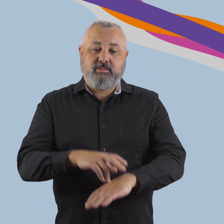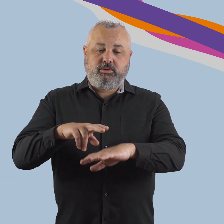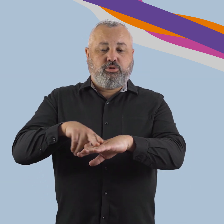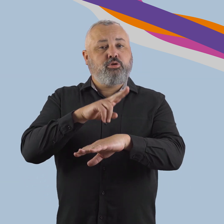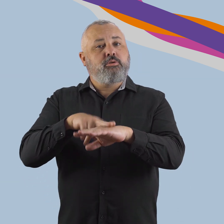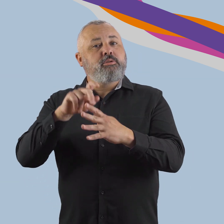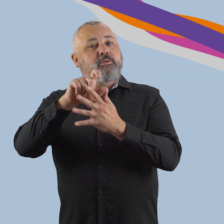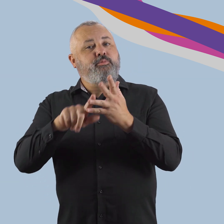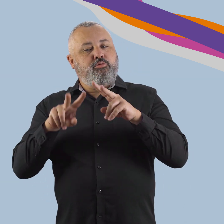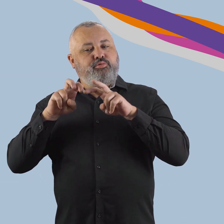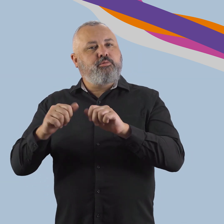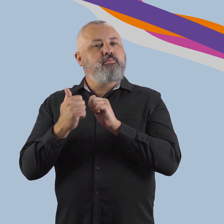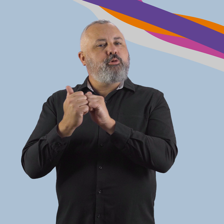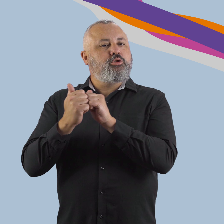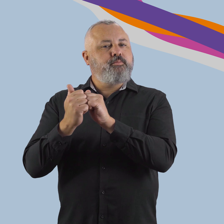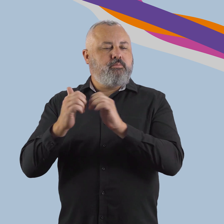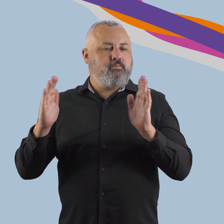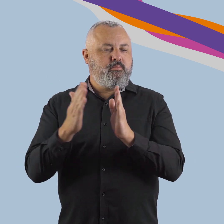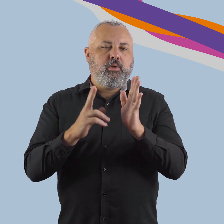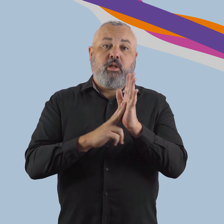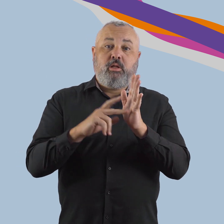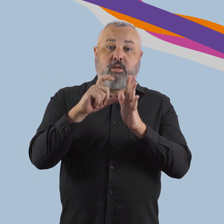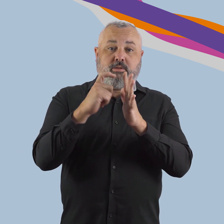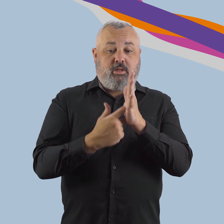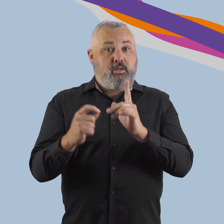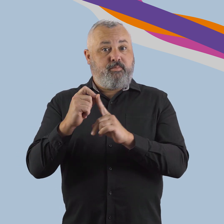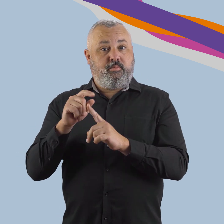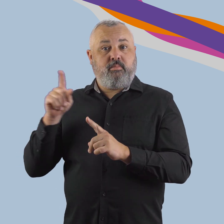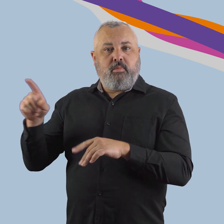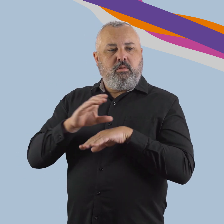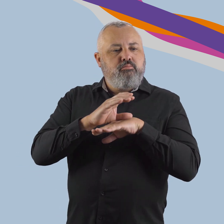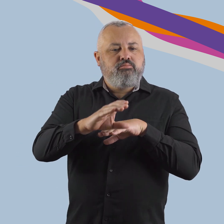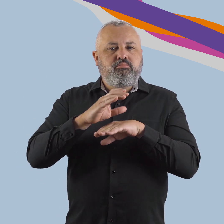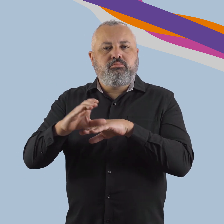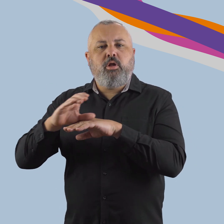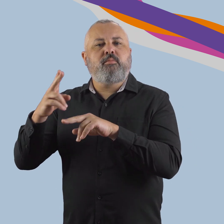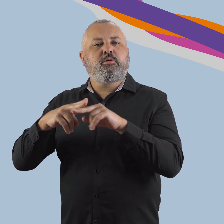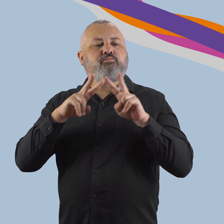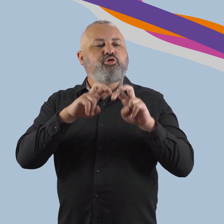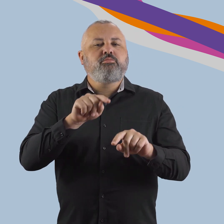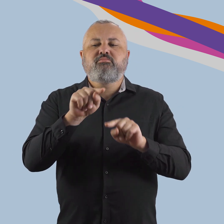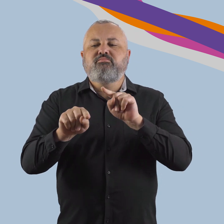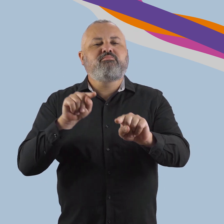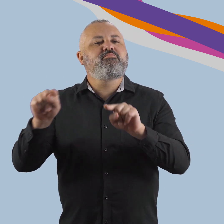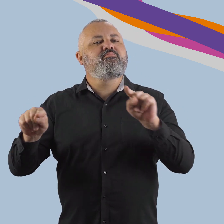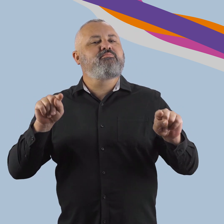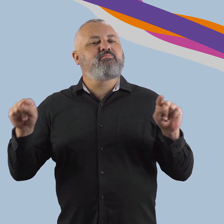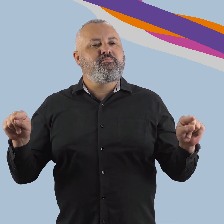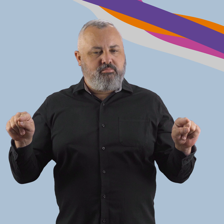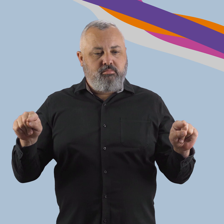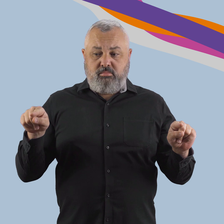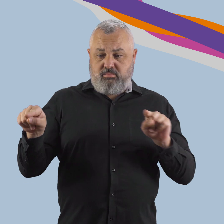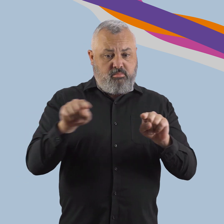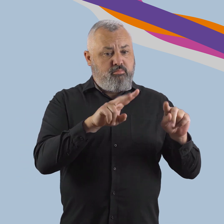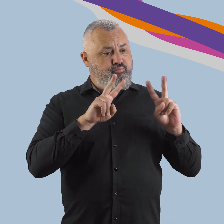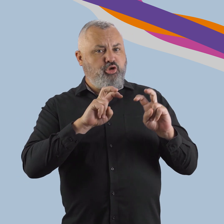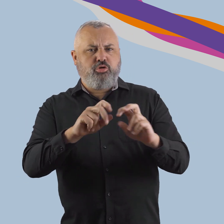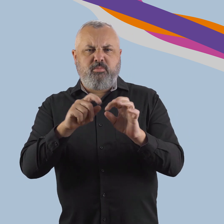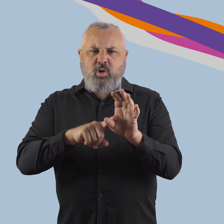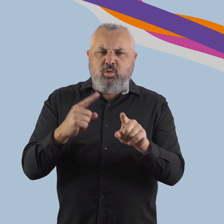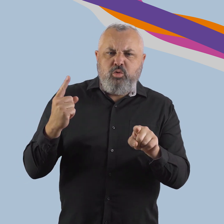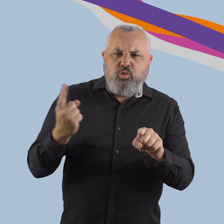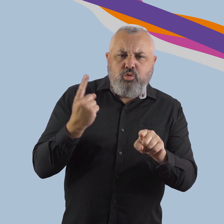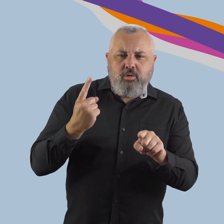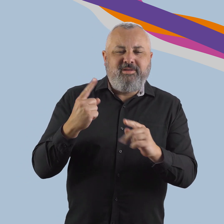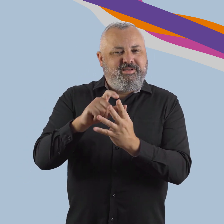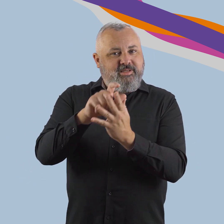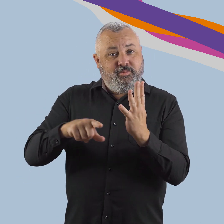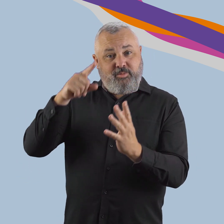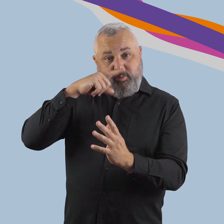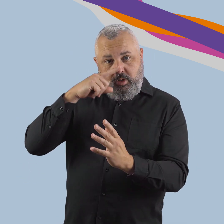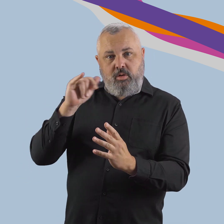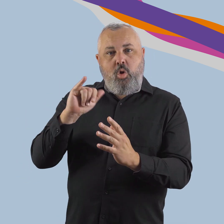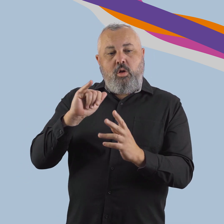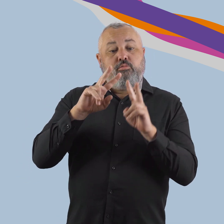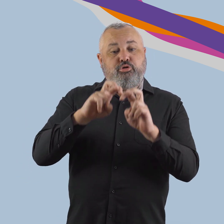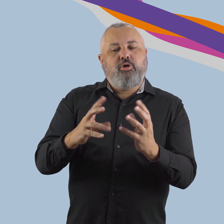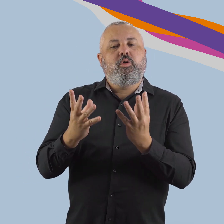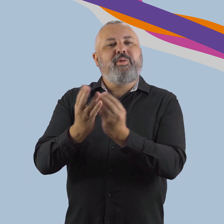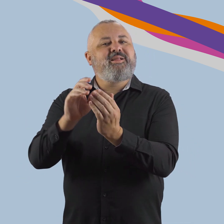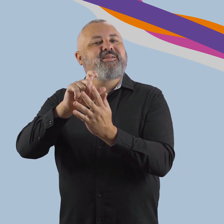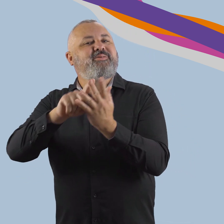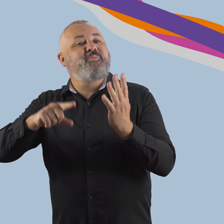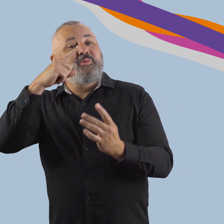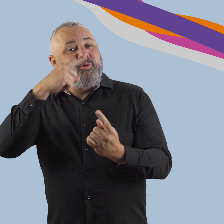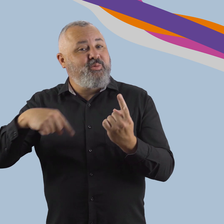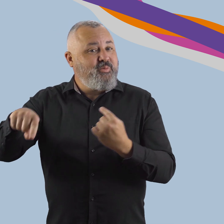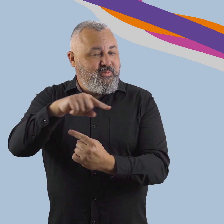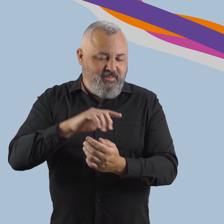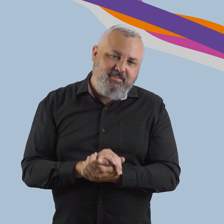The National Disability Research Partnership (NDRP) funds research by and with people with disability.